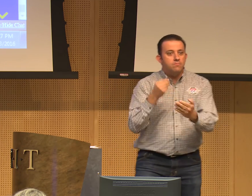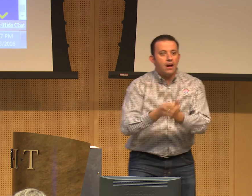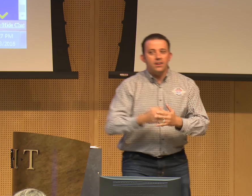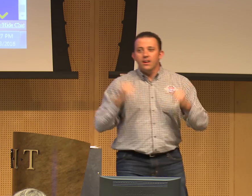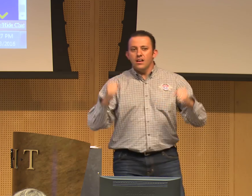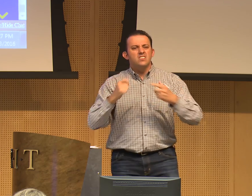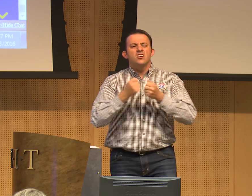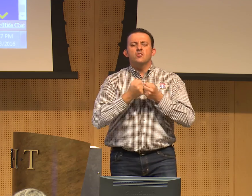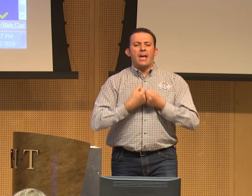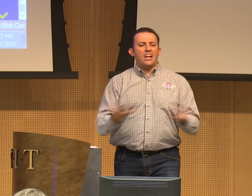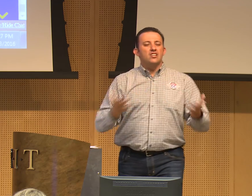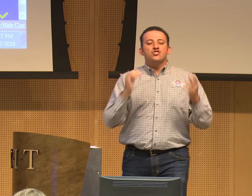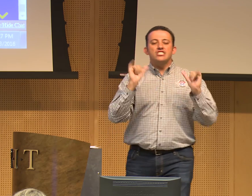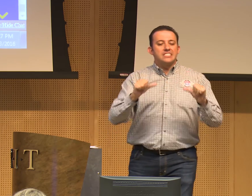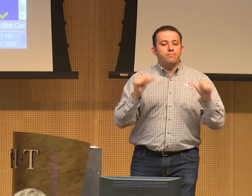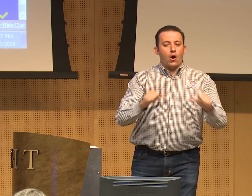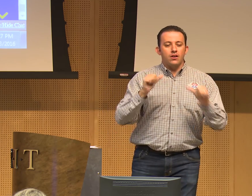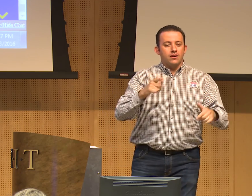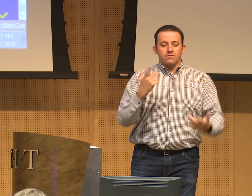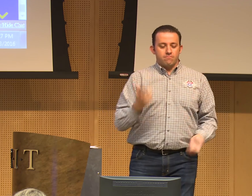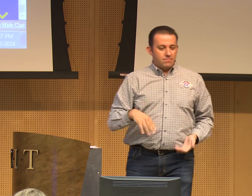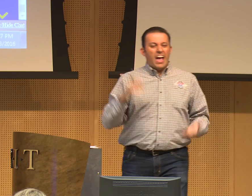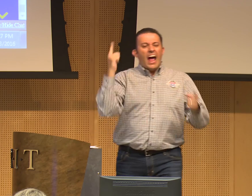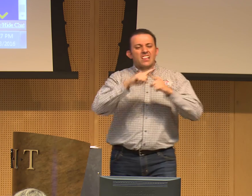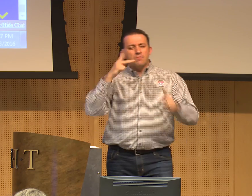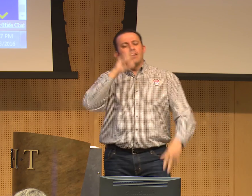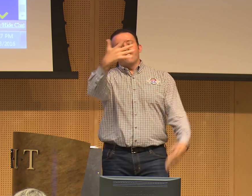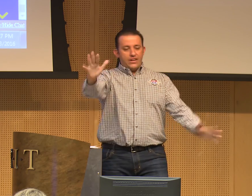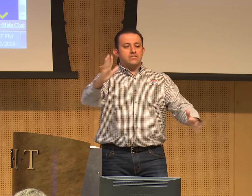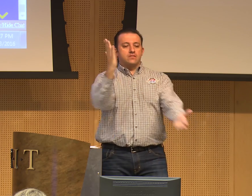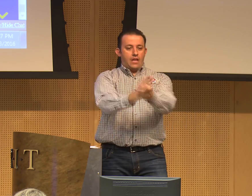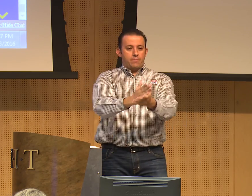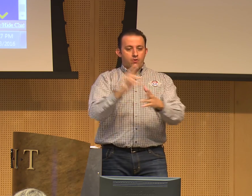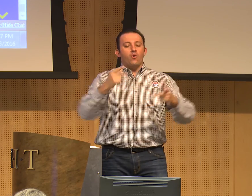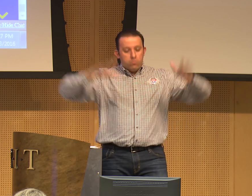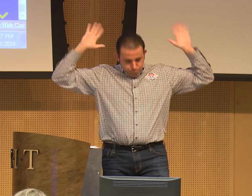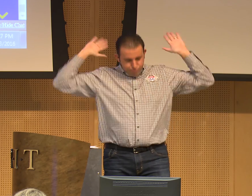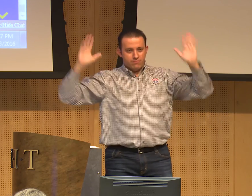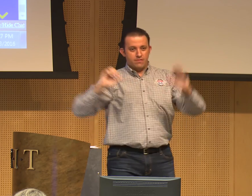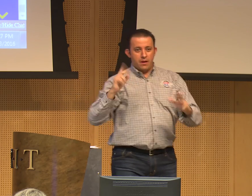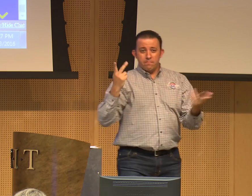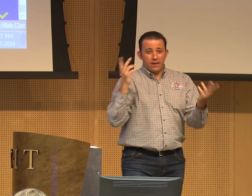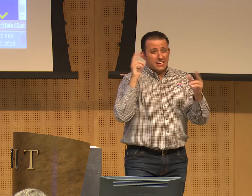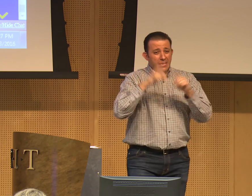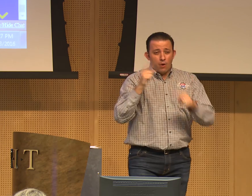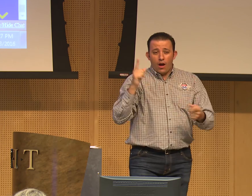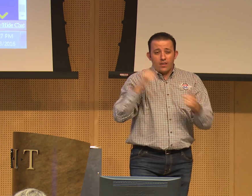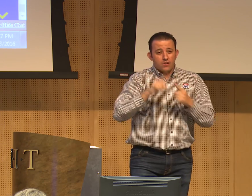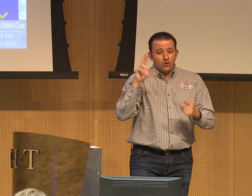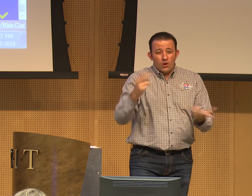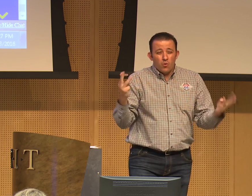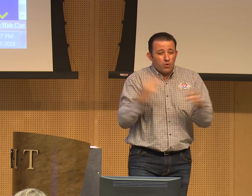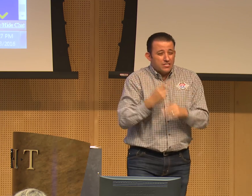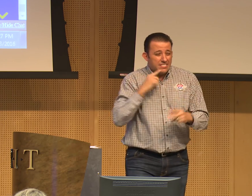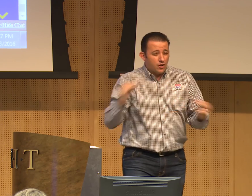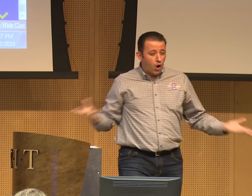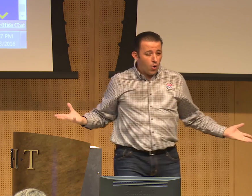There's an opportunity for money. There's an opportunity. You've just got to keep going, right? Some people just walk out when there is a "no." What's the worst? What's the worst?